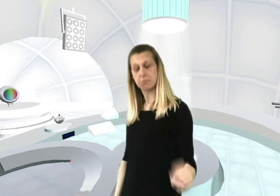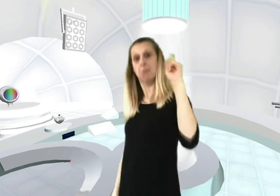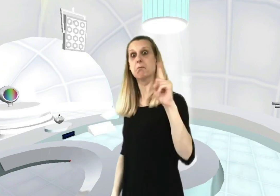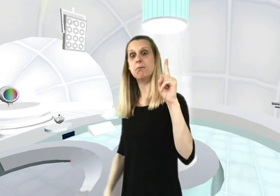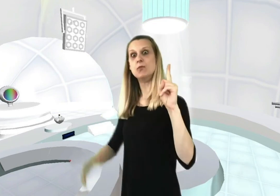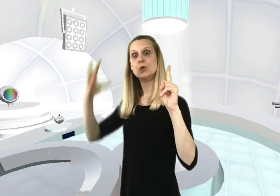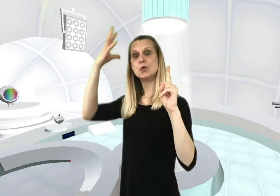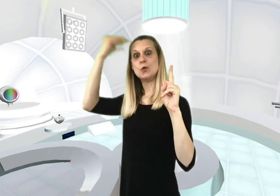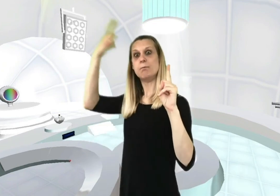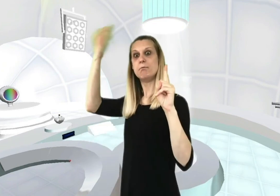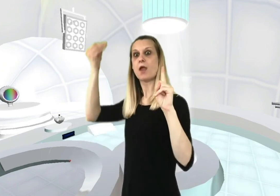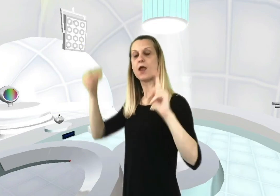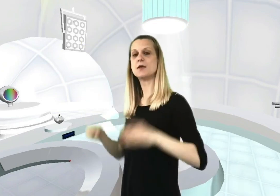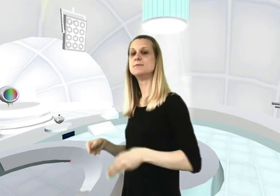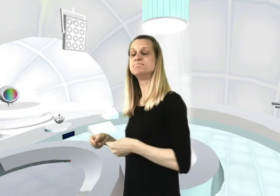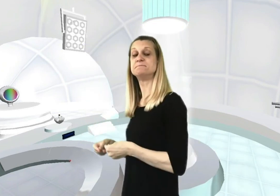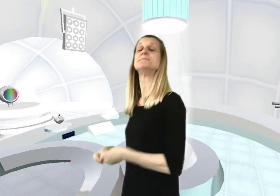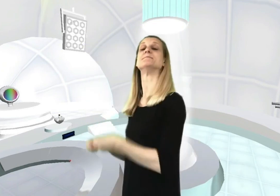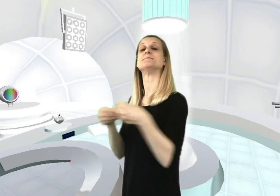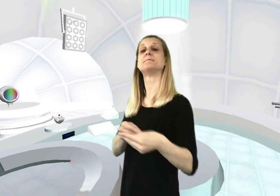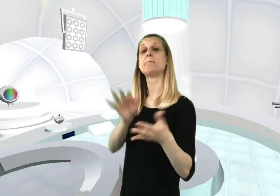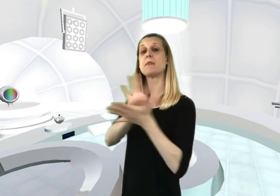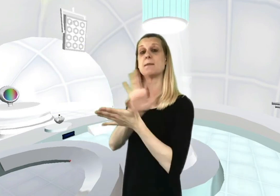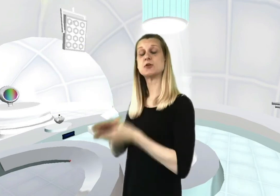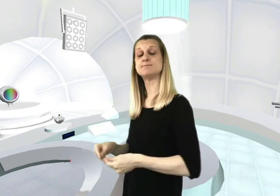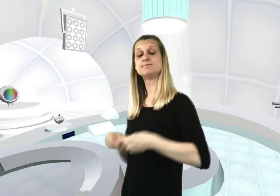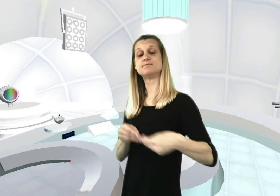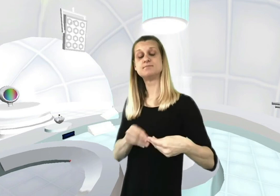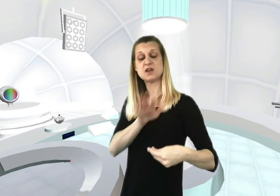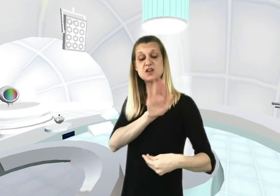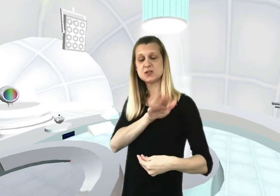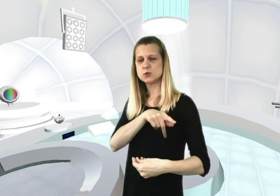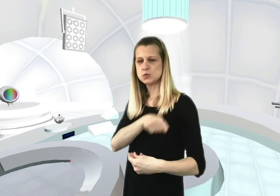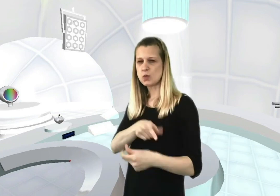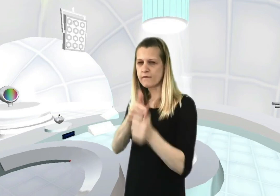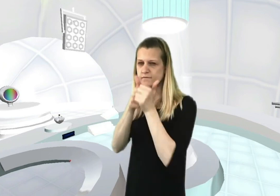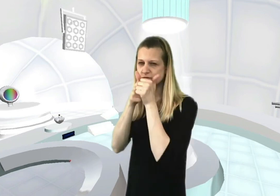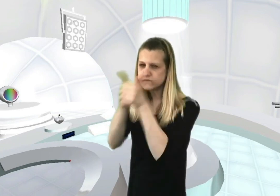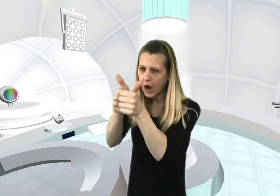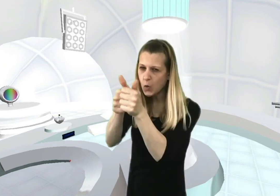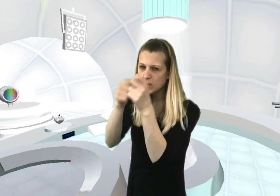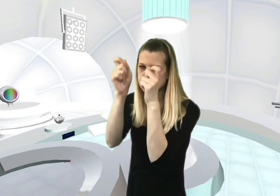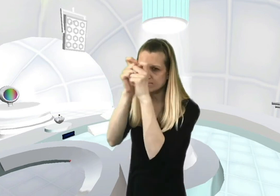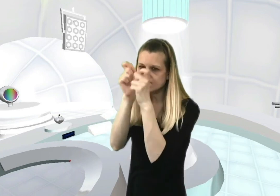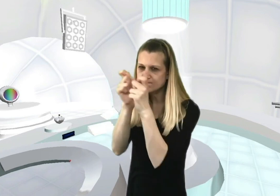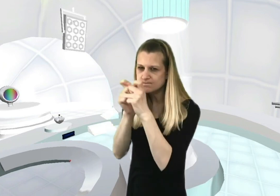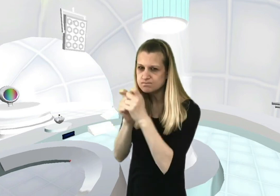An Oompa-Loompa appeared immediately and stood beside him. "Follow these orders," said Mr. Wonka,